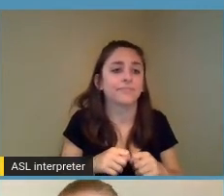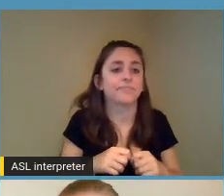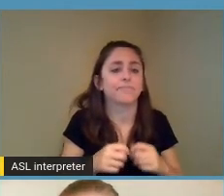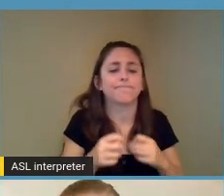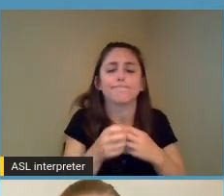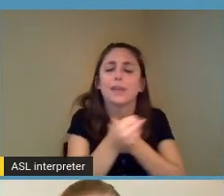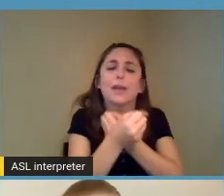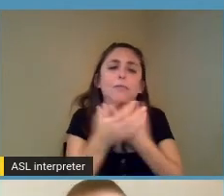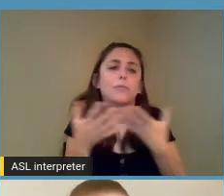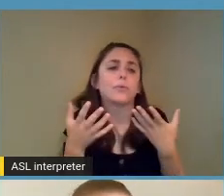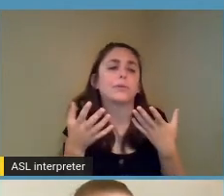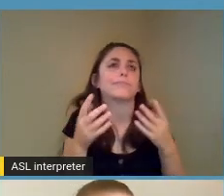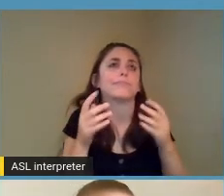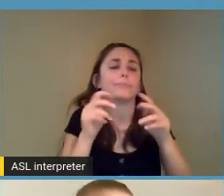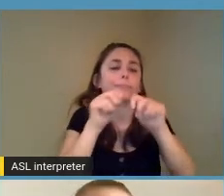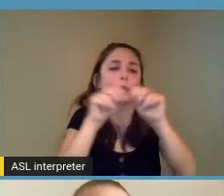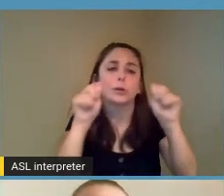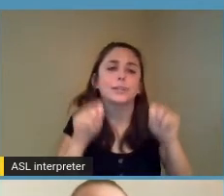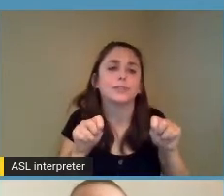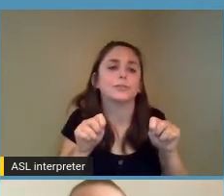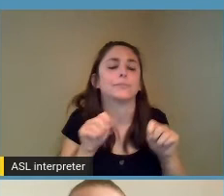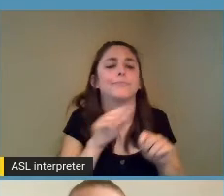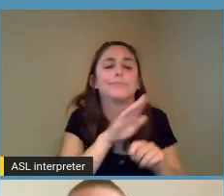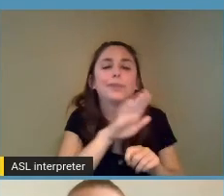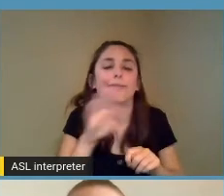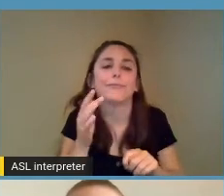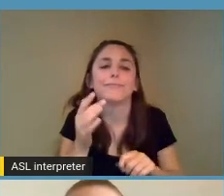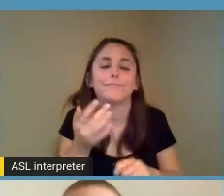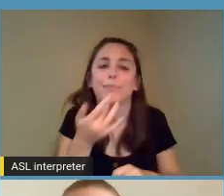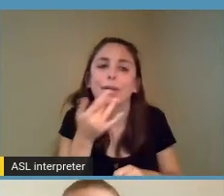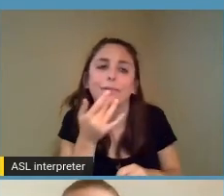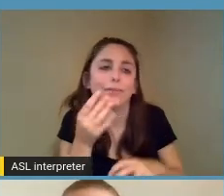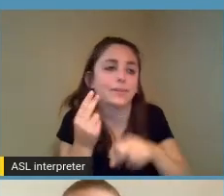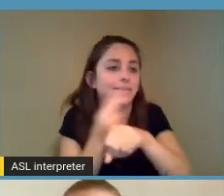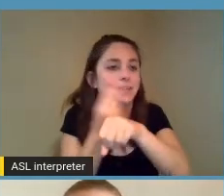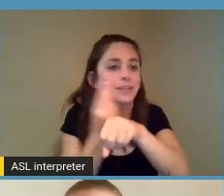transcription service that uses something else, get a transcript and have it so that